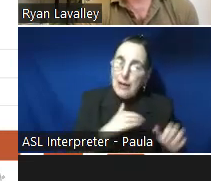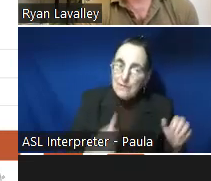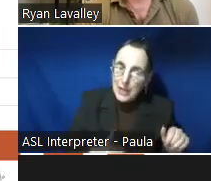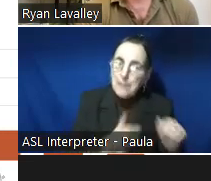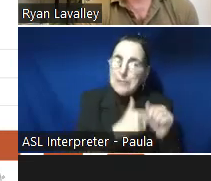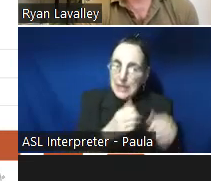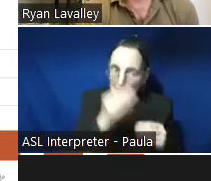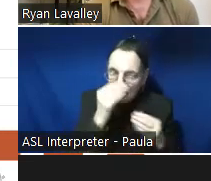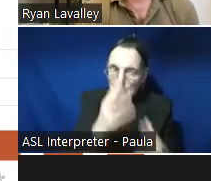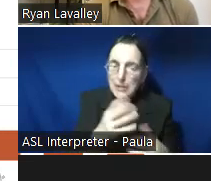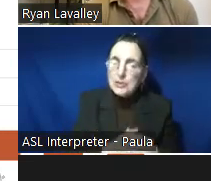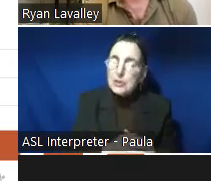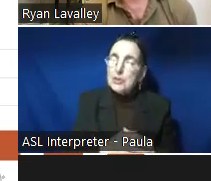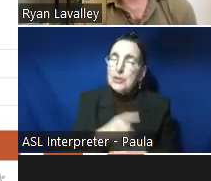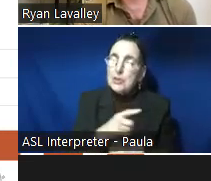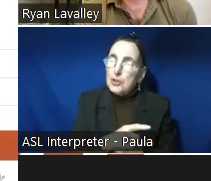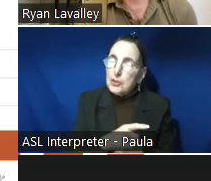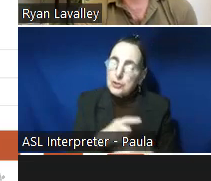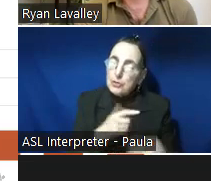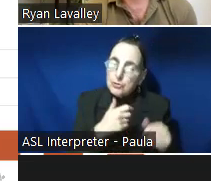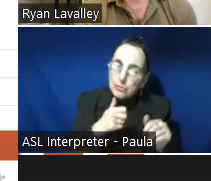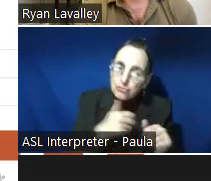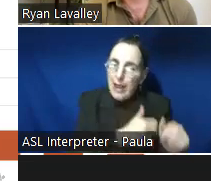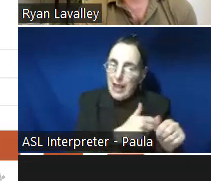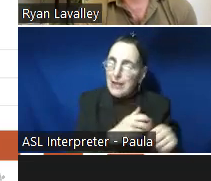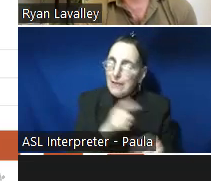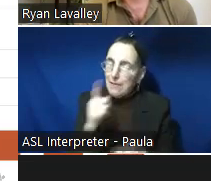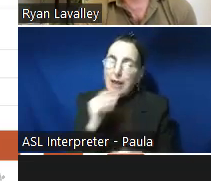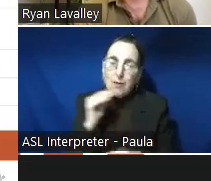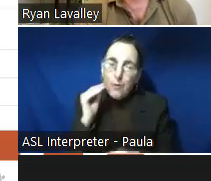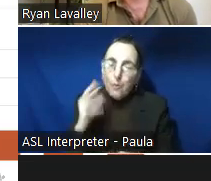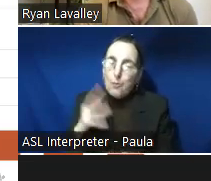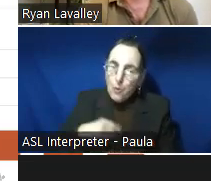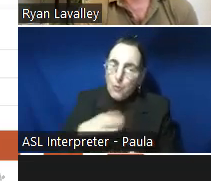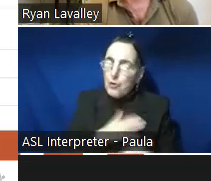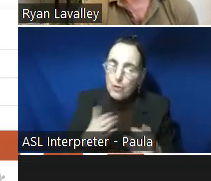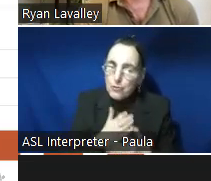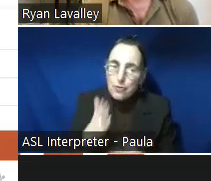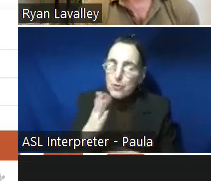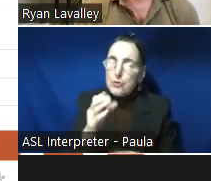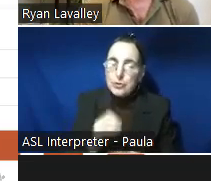through a system, so it is clear for our homeowner to know how they are moving through.